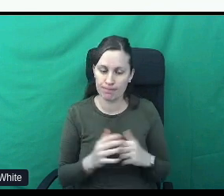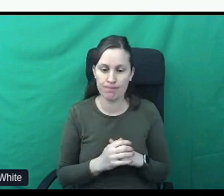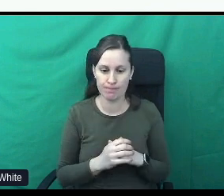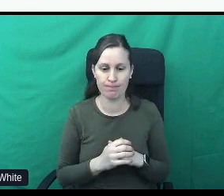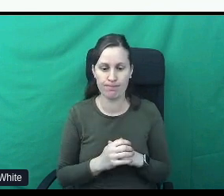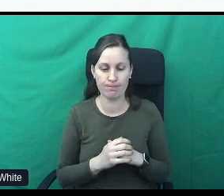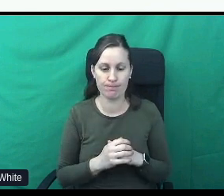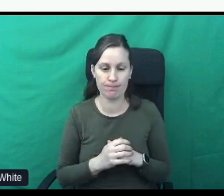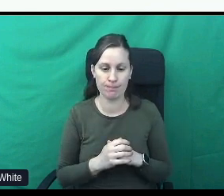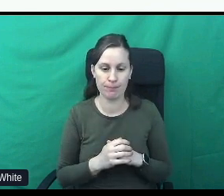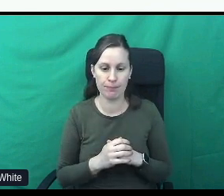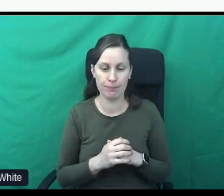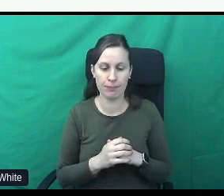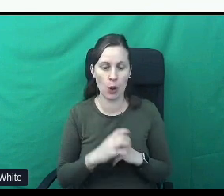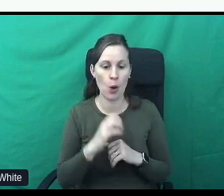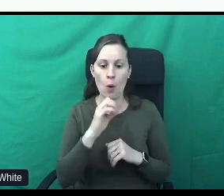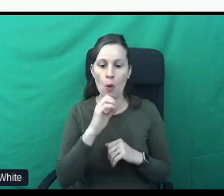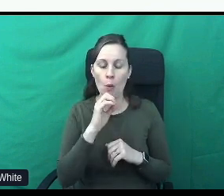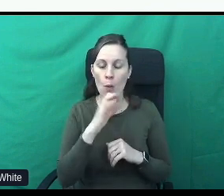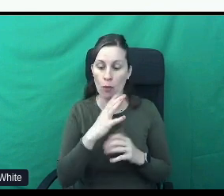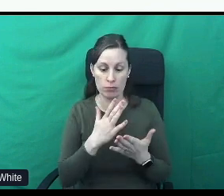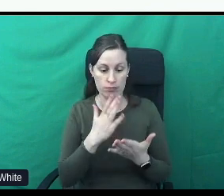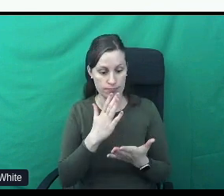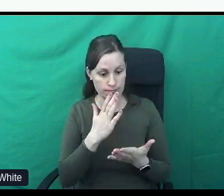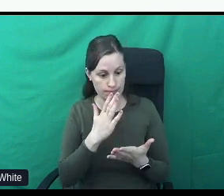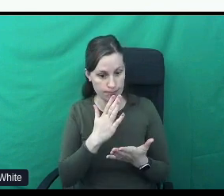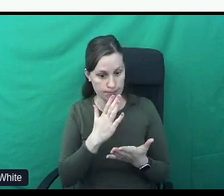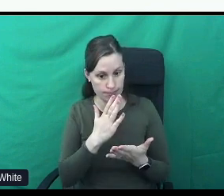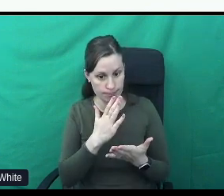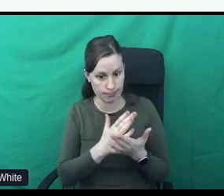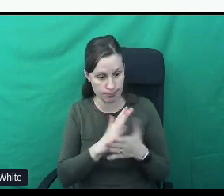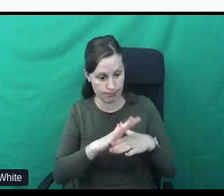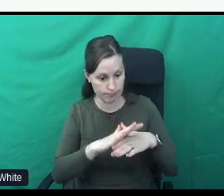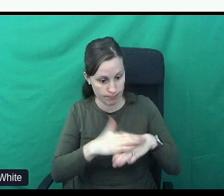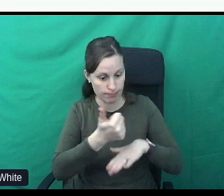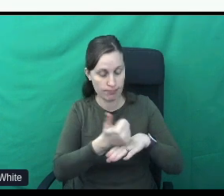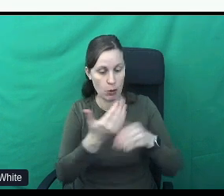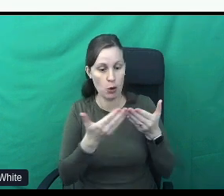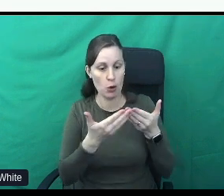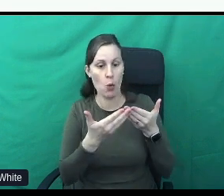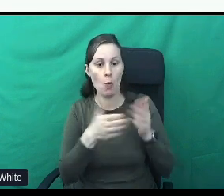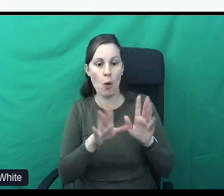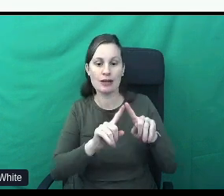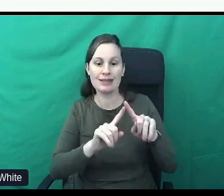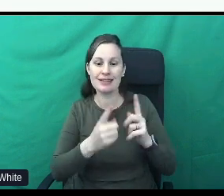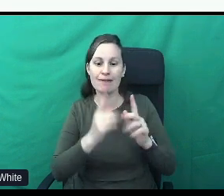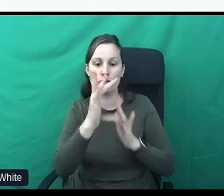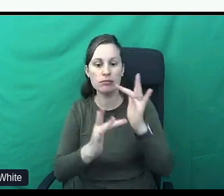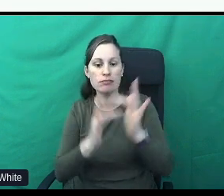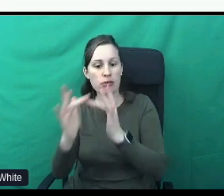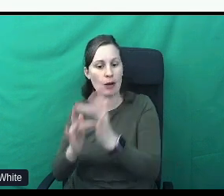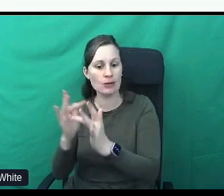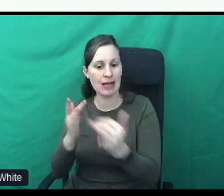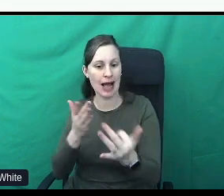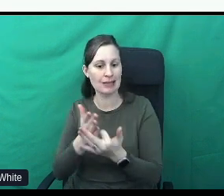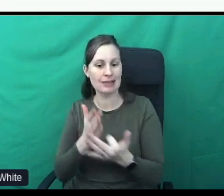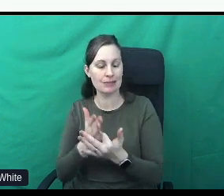it won't be as widely supported in browsers and other user agents and assistive technologies.